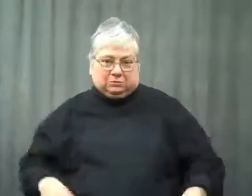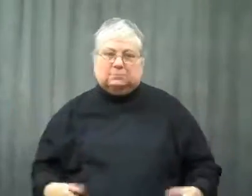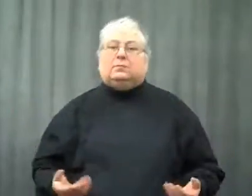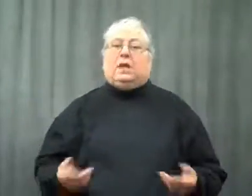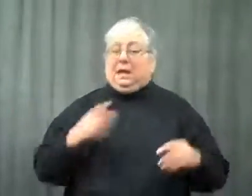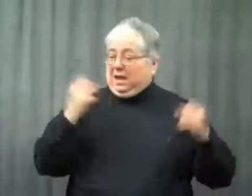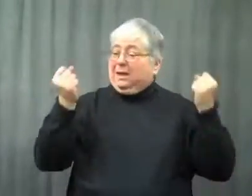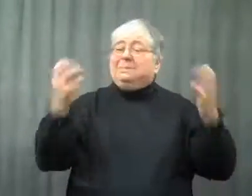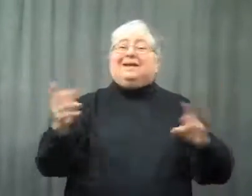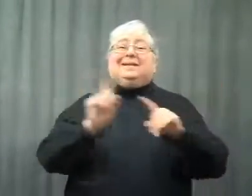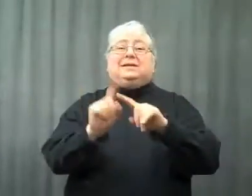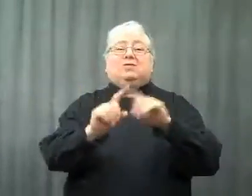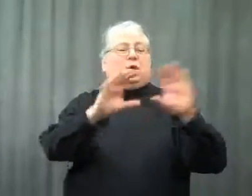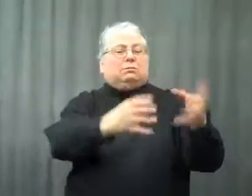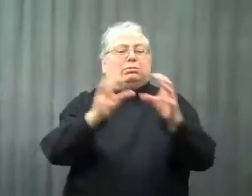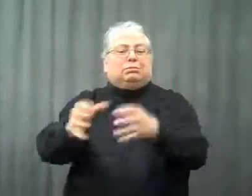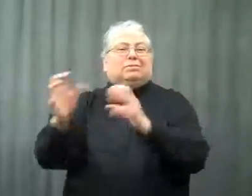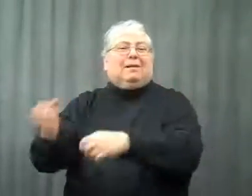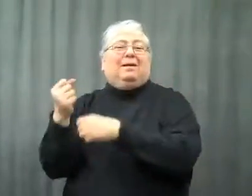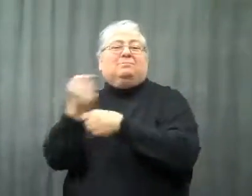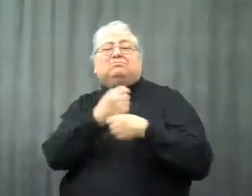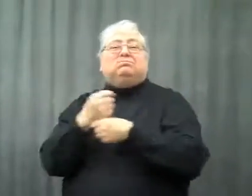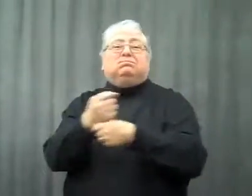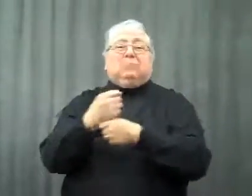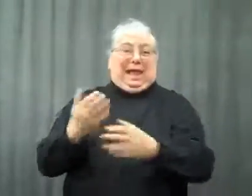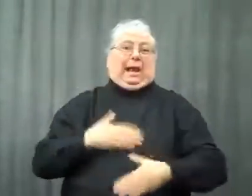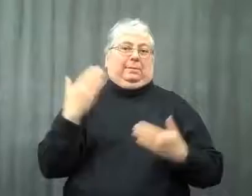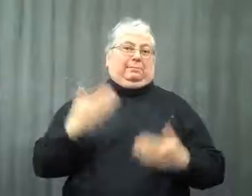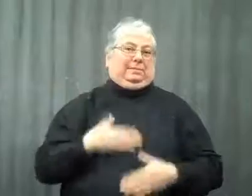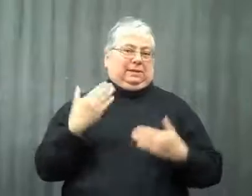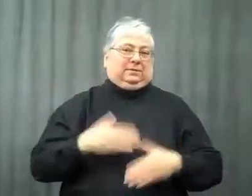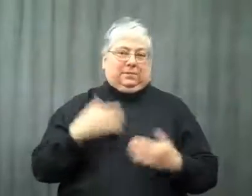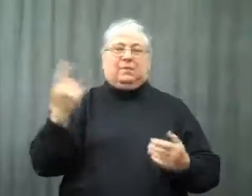The various factions of protesters were happy.